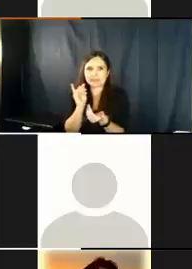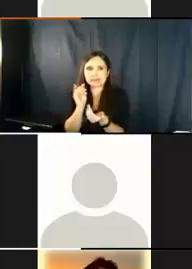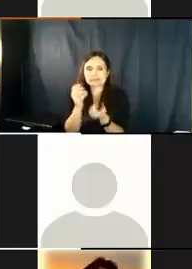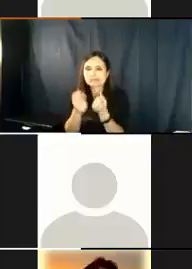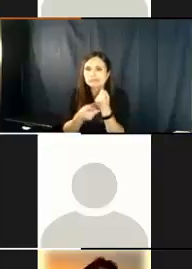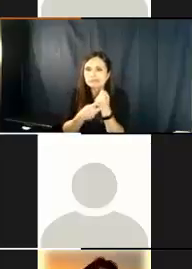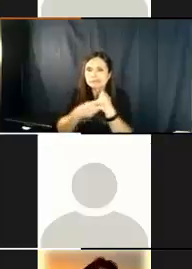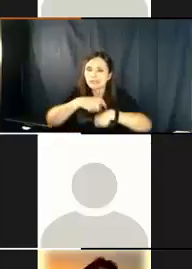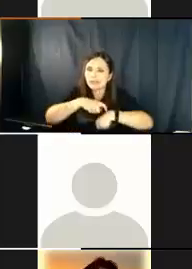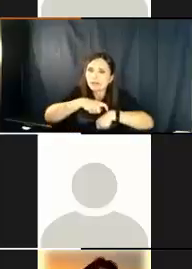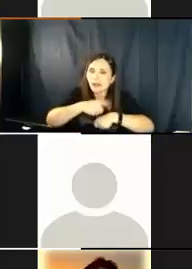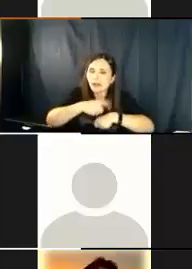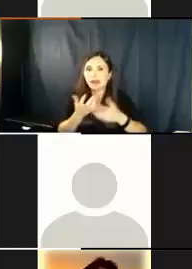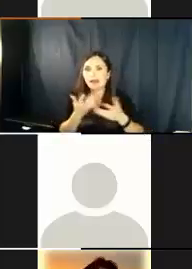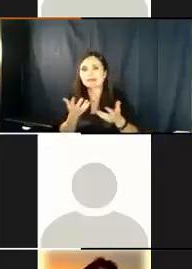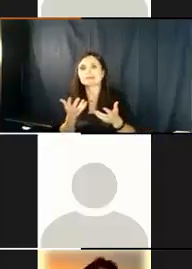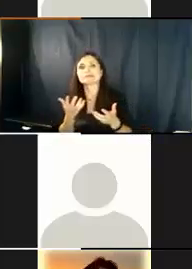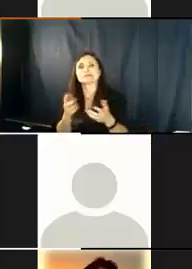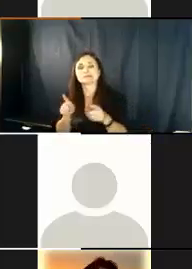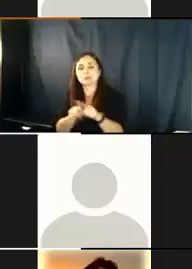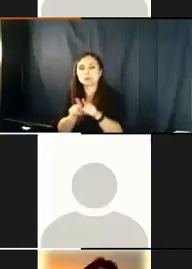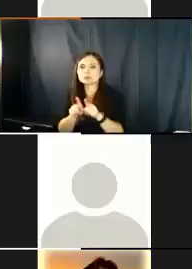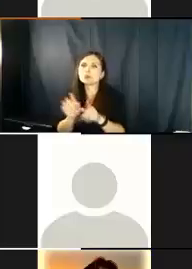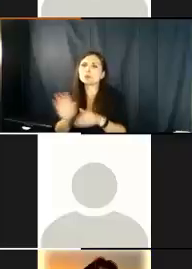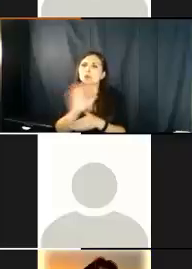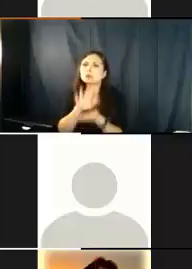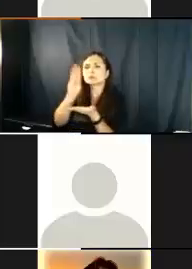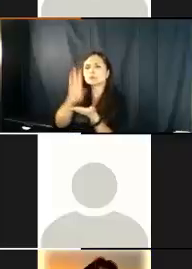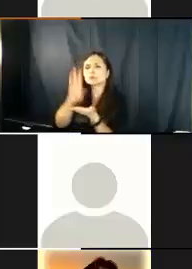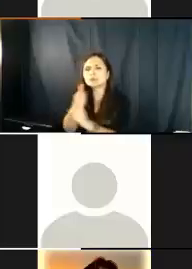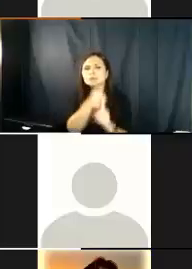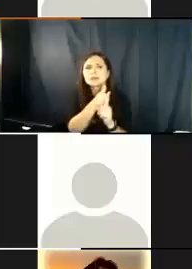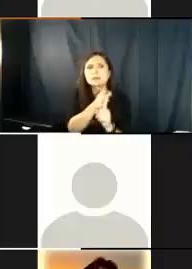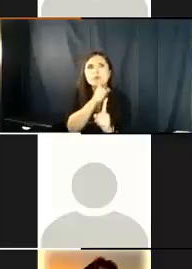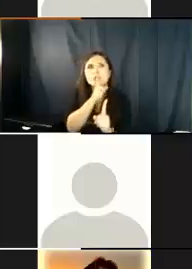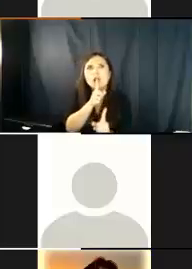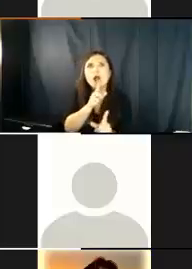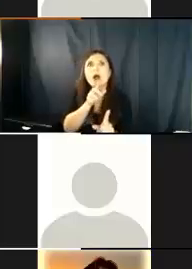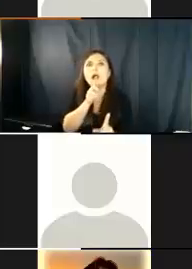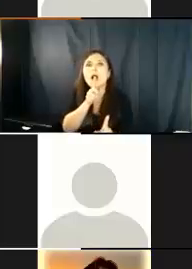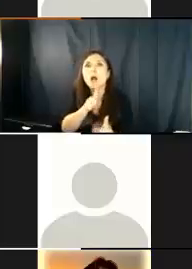thinking but it also gives students an authentic experience, especially if you're in an online course.